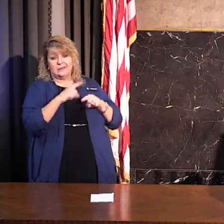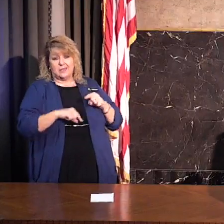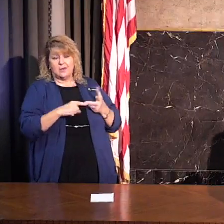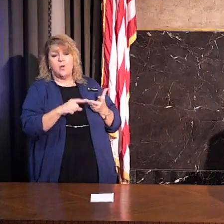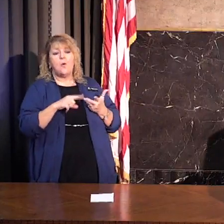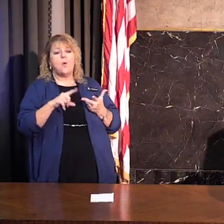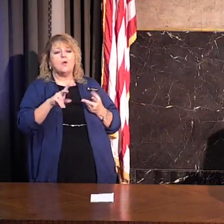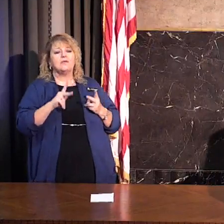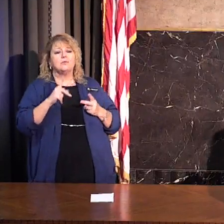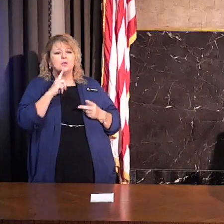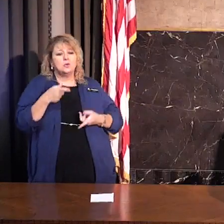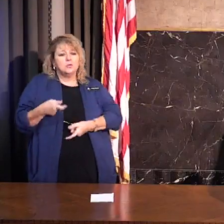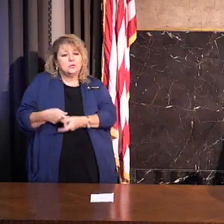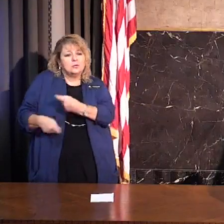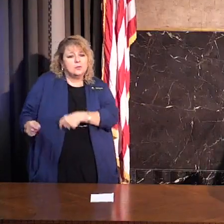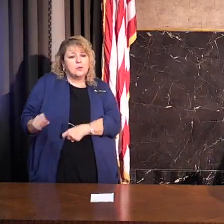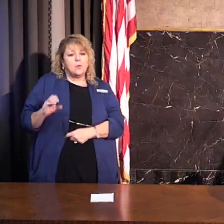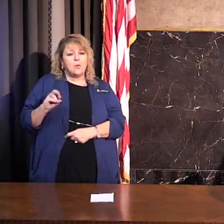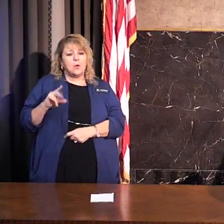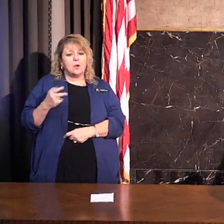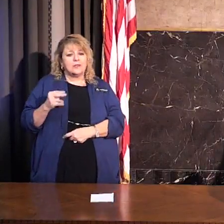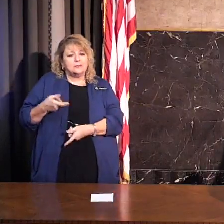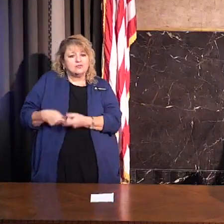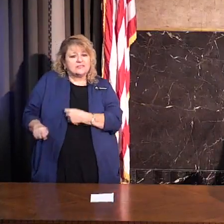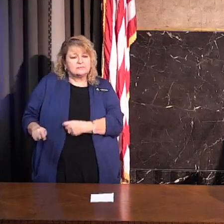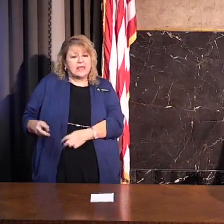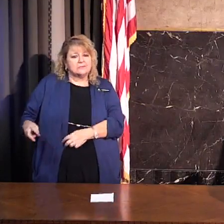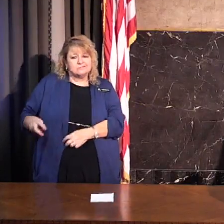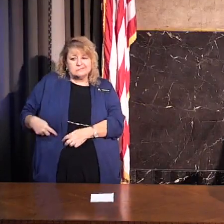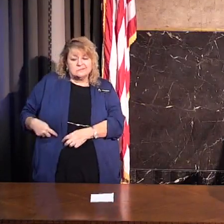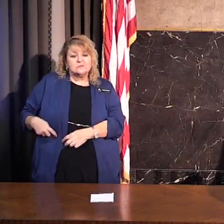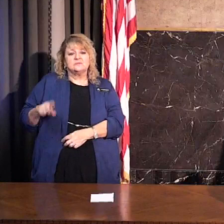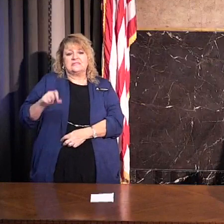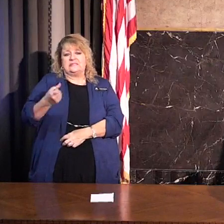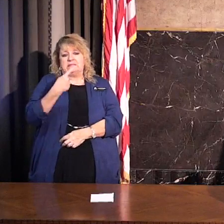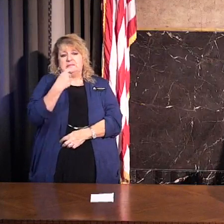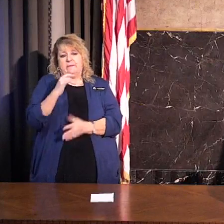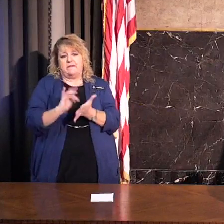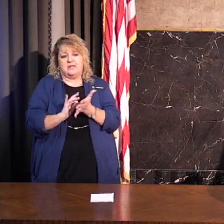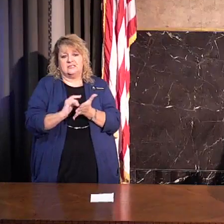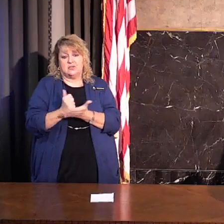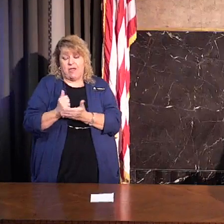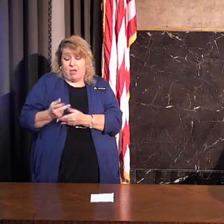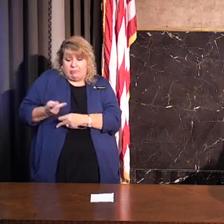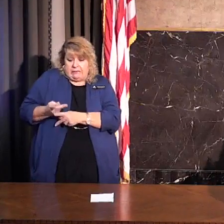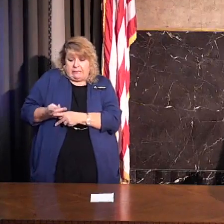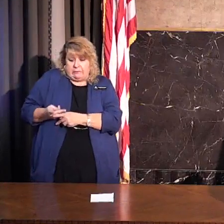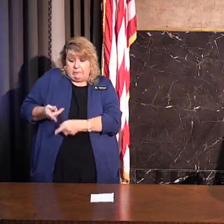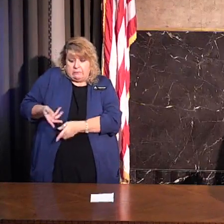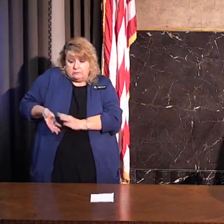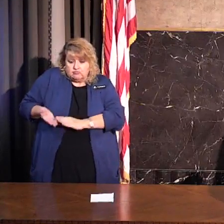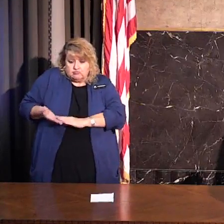It's a small number of people. Those individuals probably need a third dose in addition to